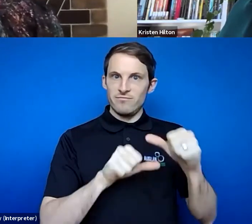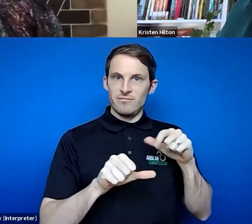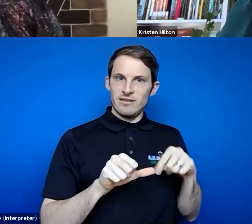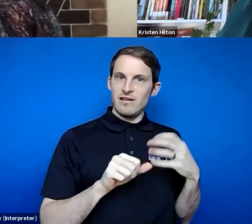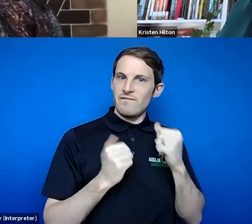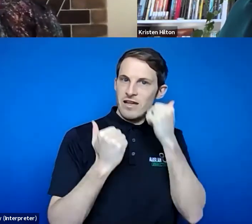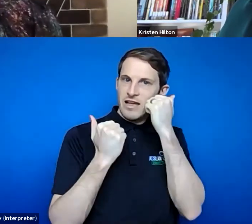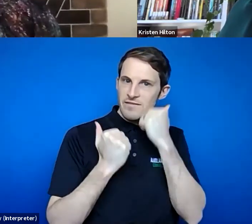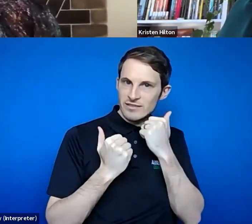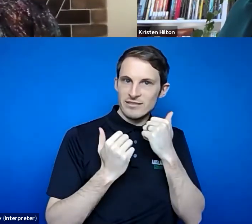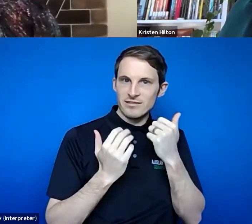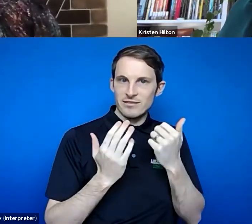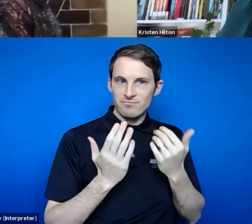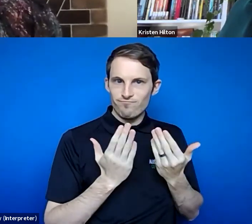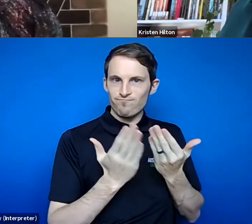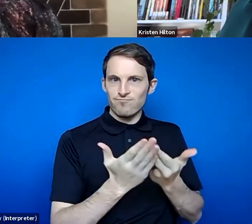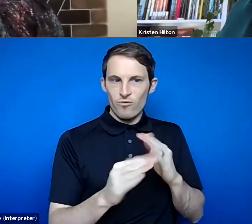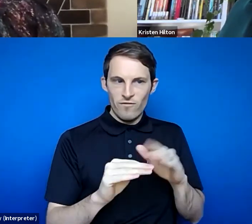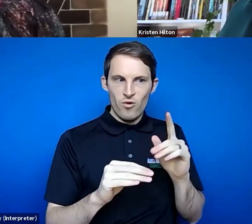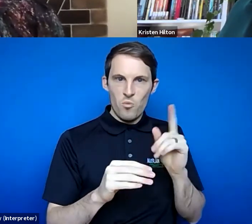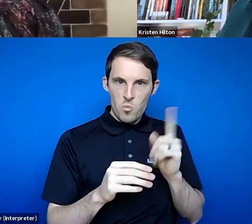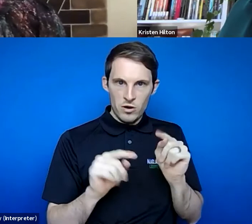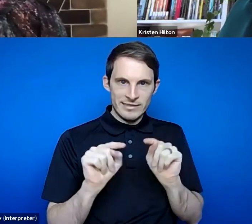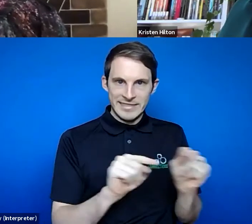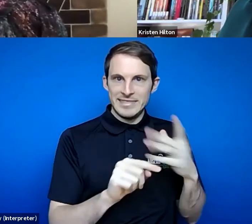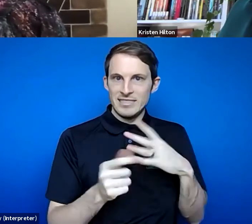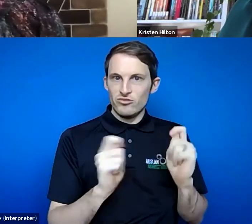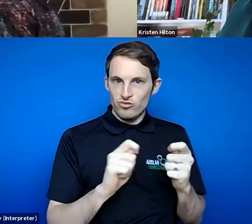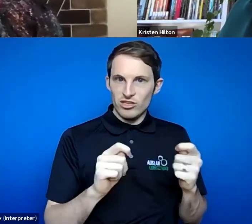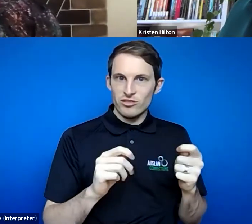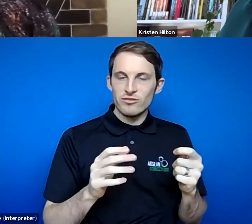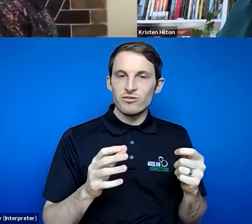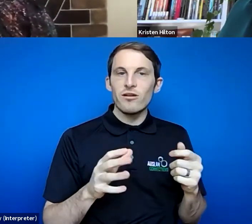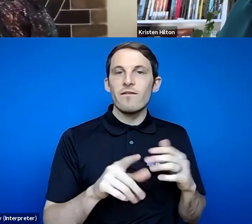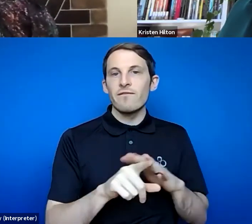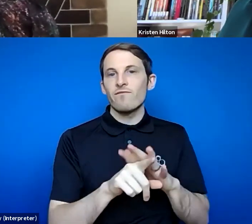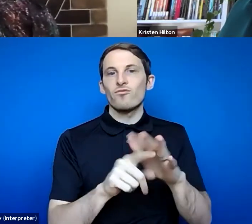what brings the most change and part of the work that I do now, particularly the work